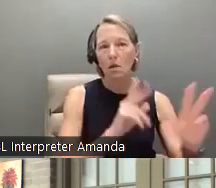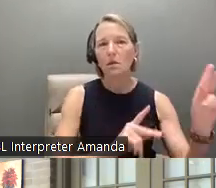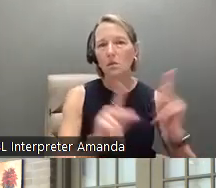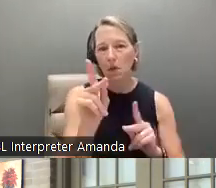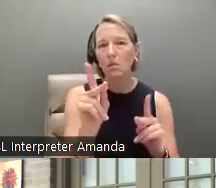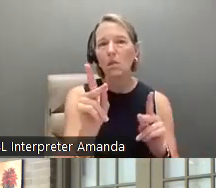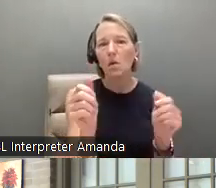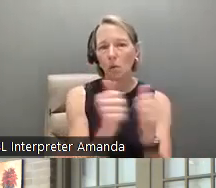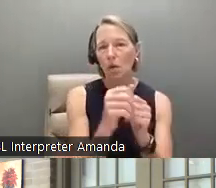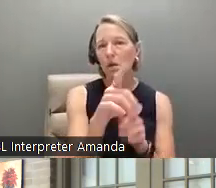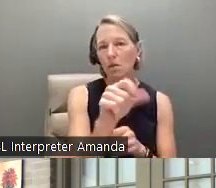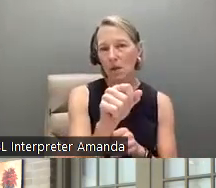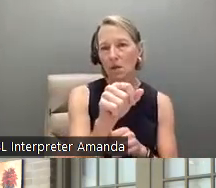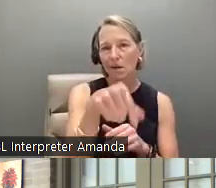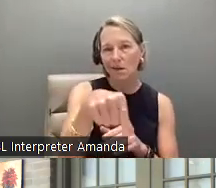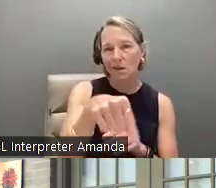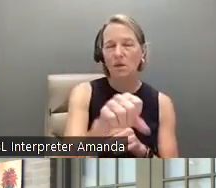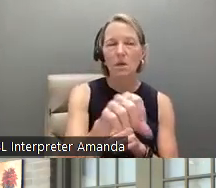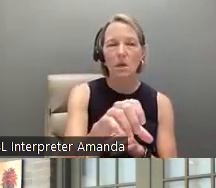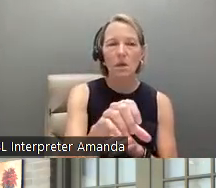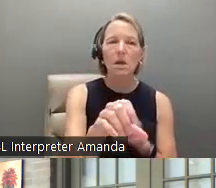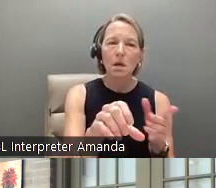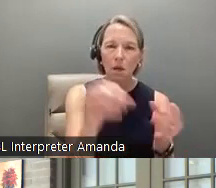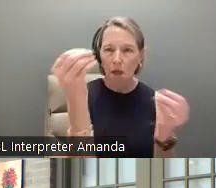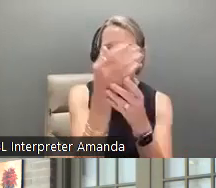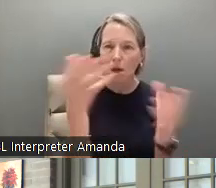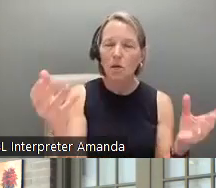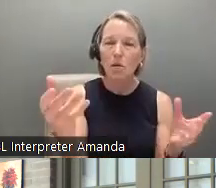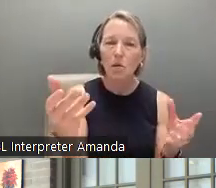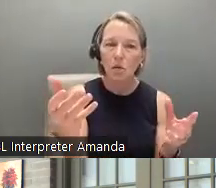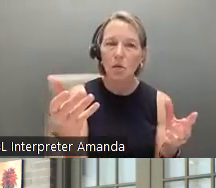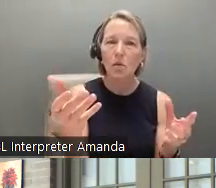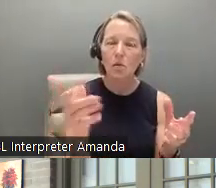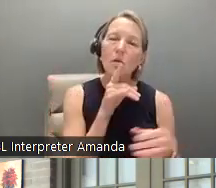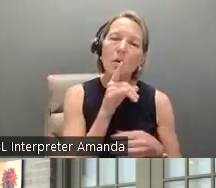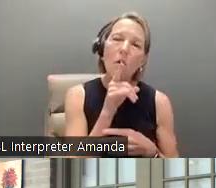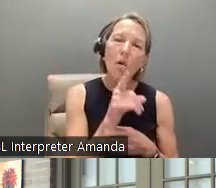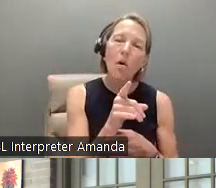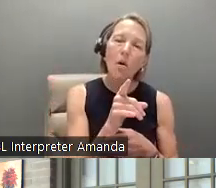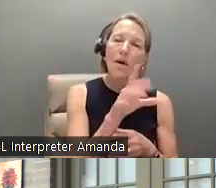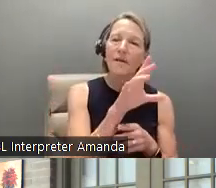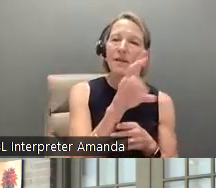of people with disabilities in South Carolina and just to let you know there are there are 57 P&As